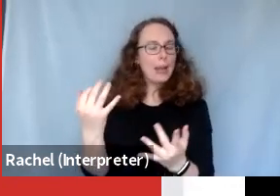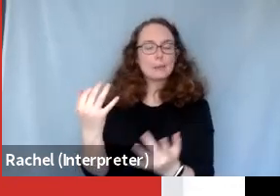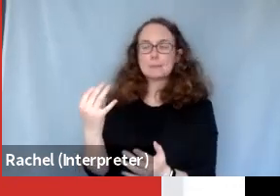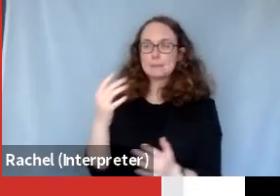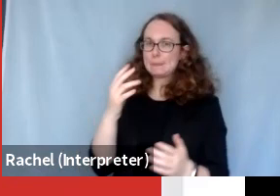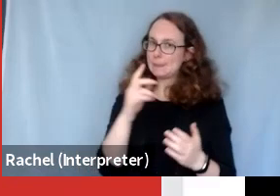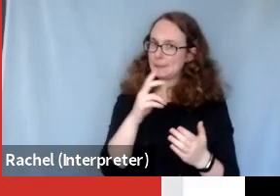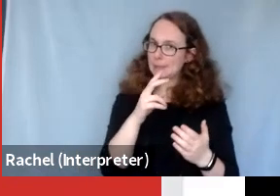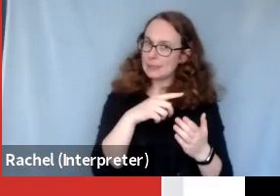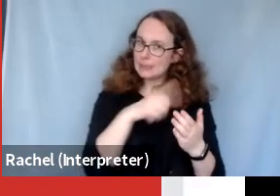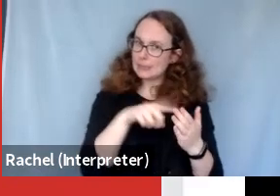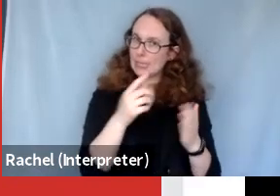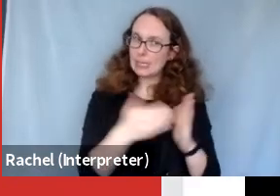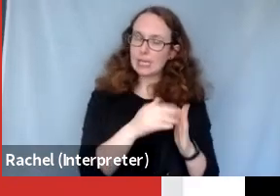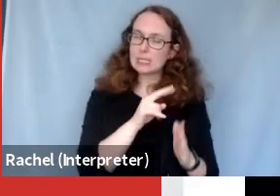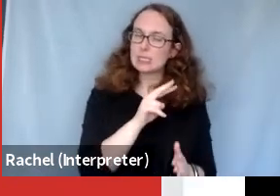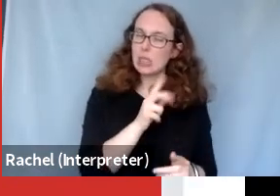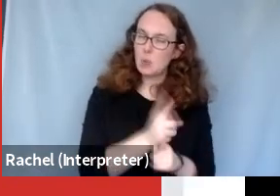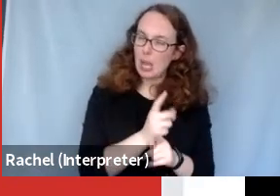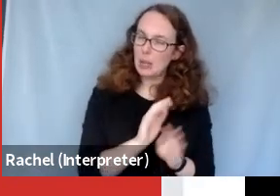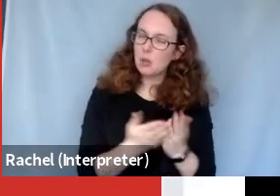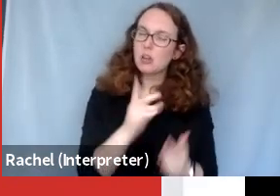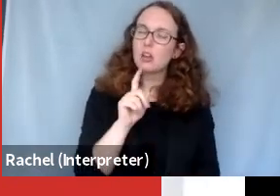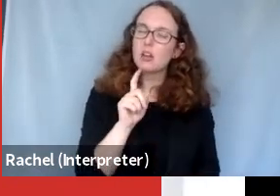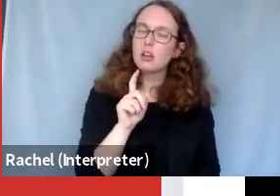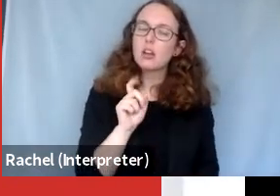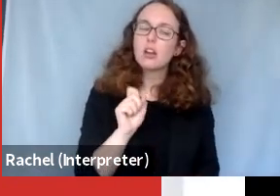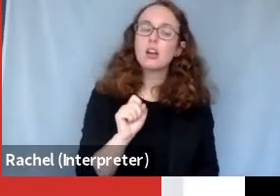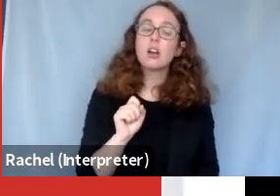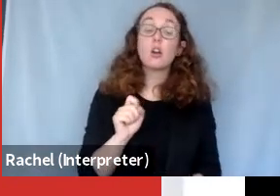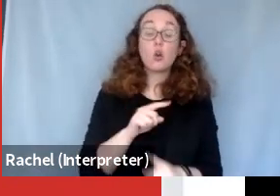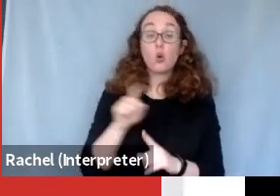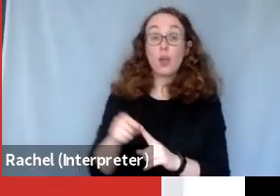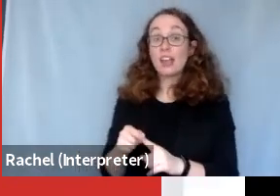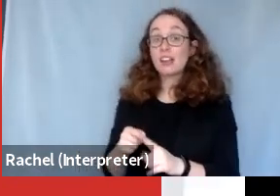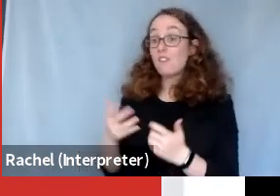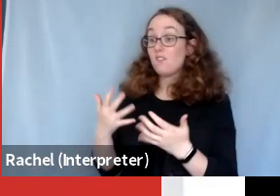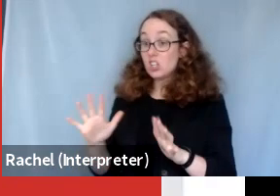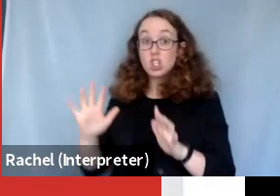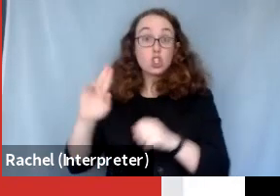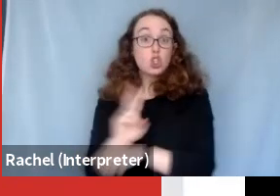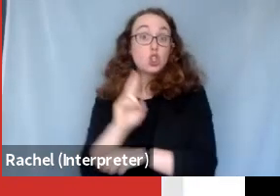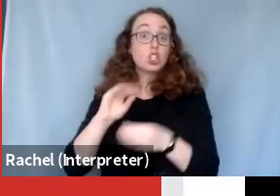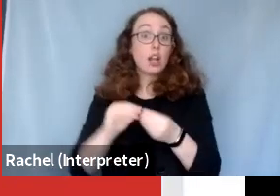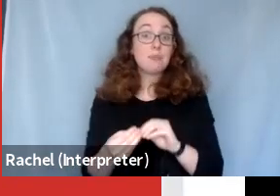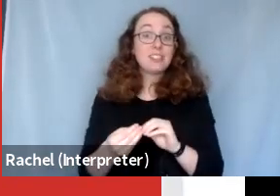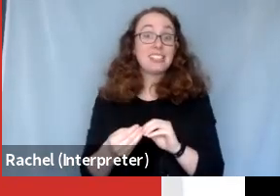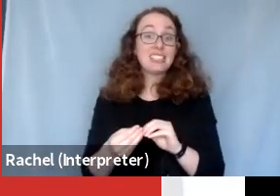semester. And once you scratch it off and initiate that code at that point it's pretty much